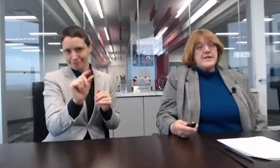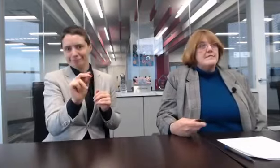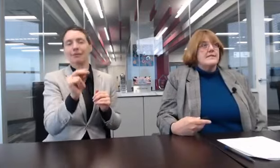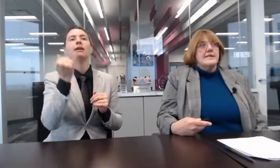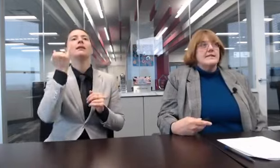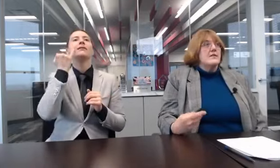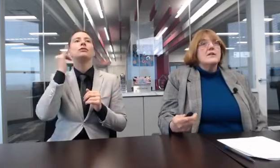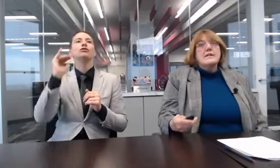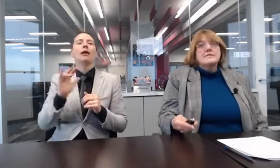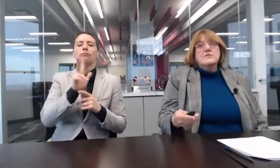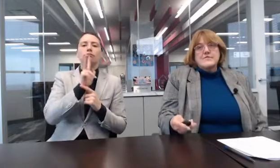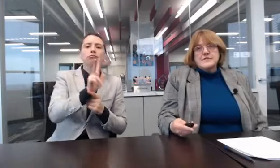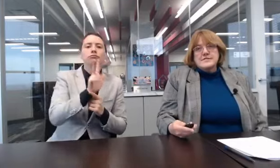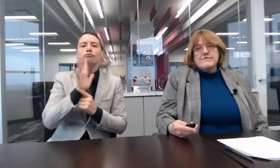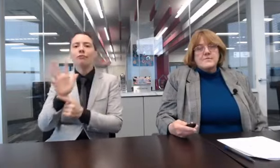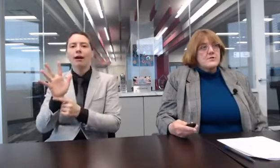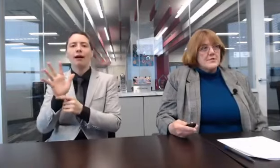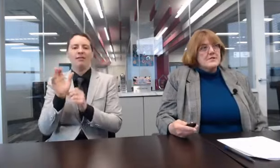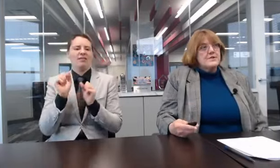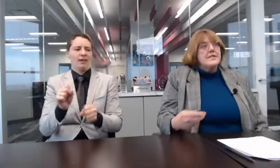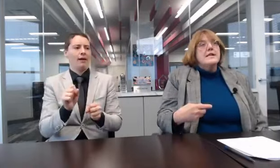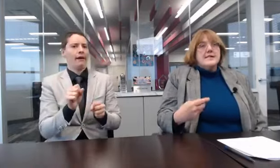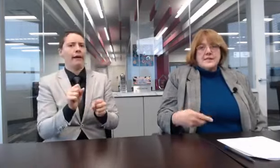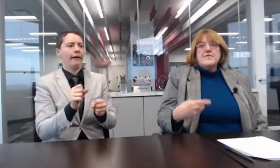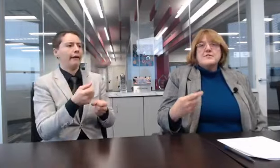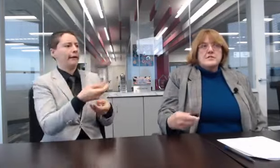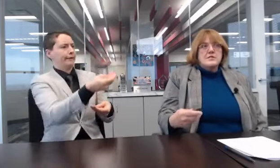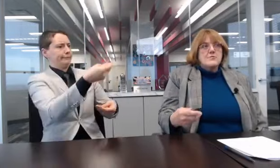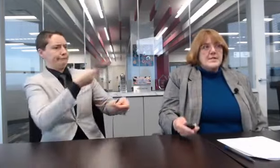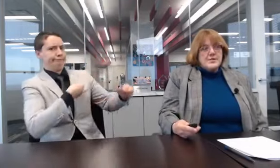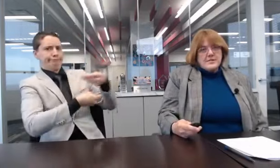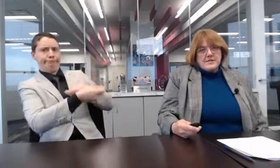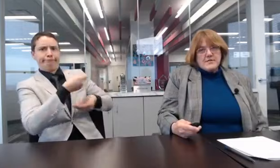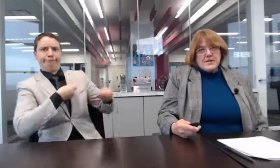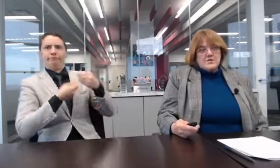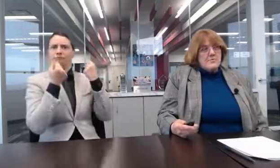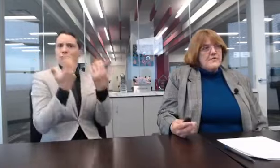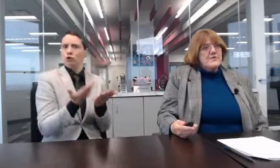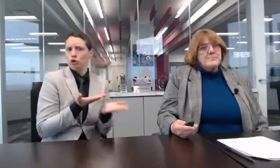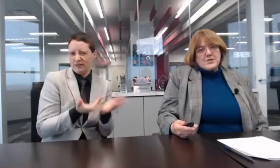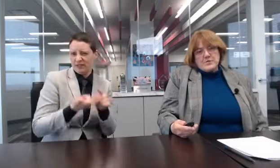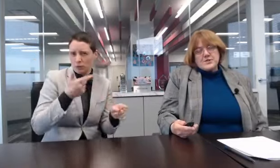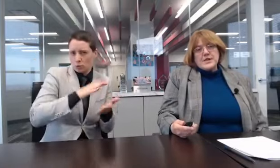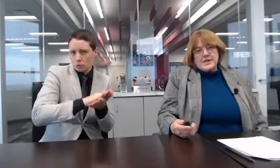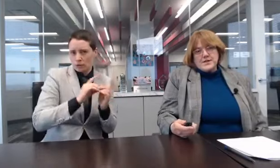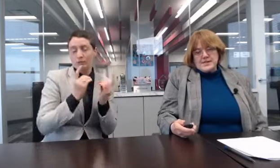can get all kinds of services from the school district if there's a determination that they're eligible for special education.